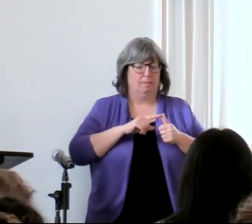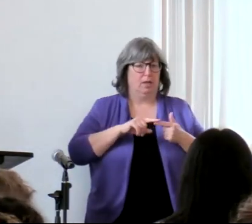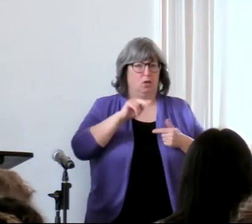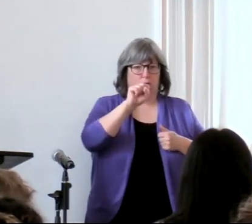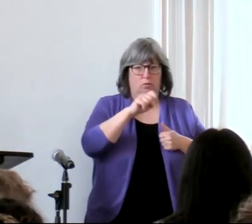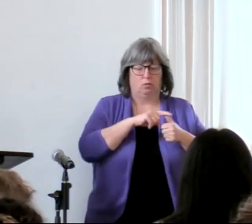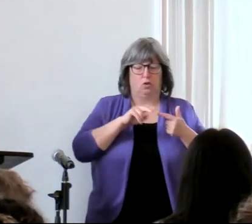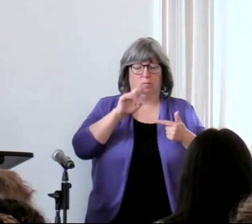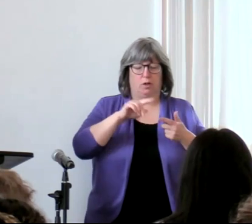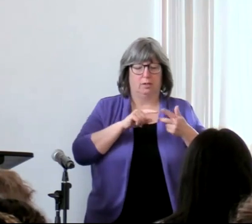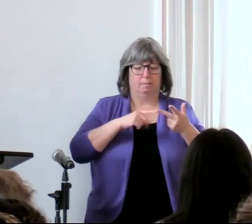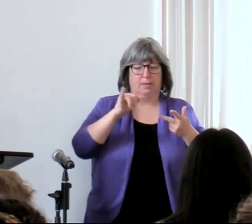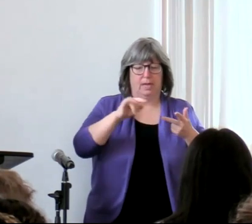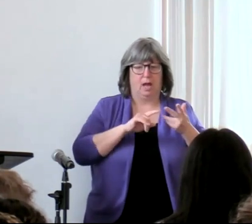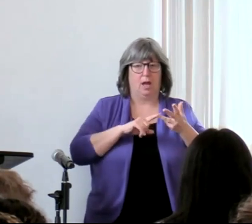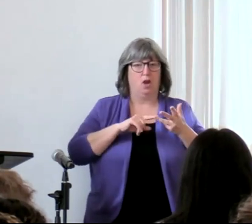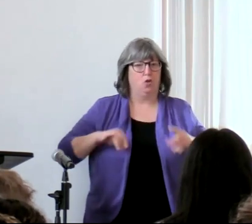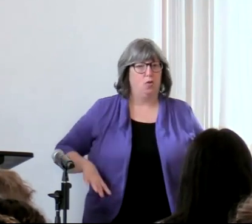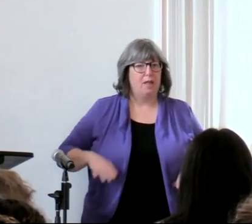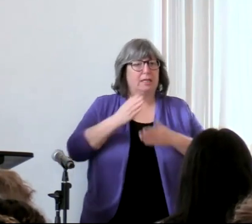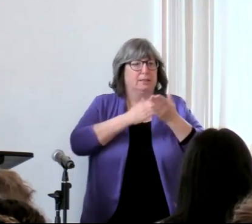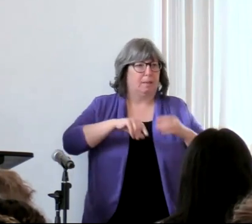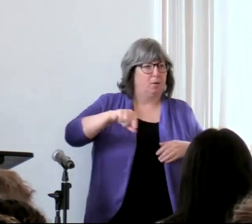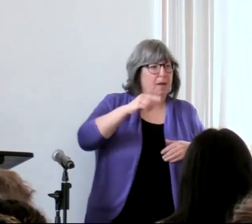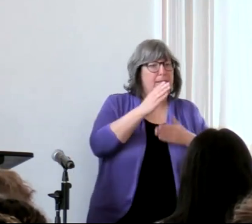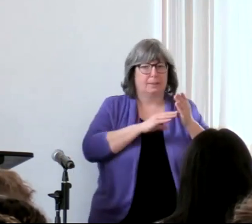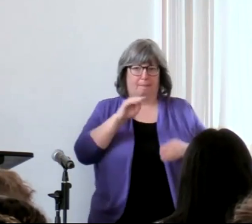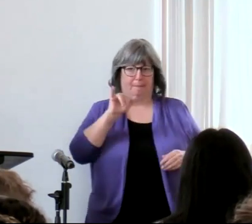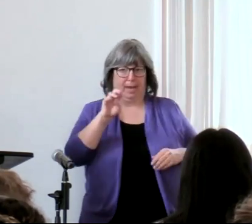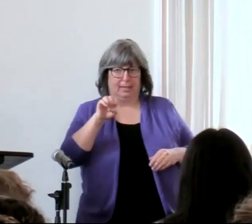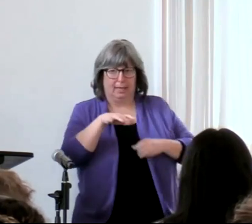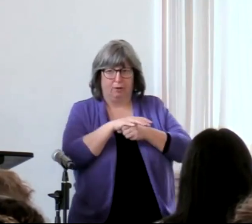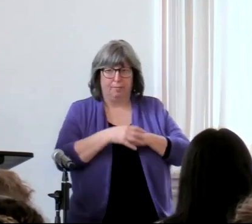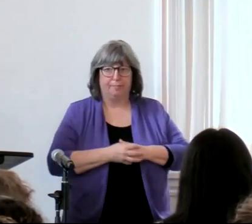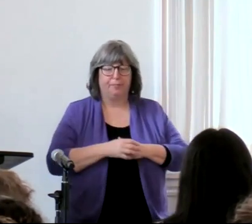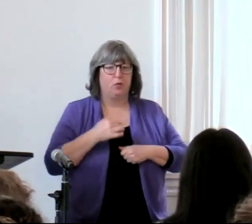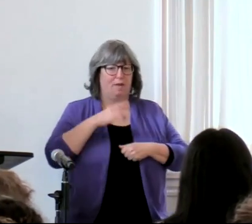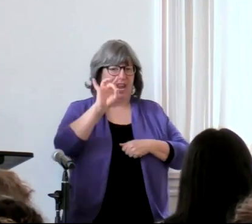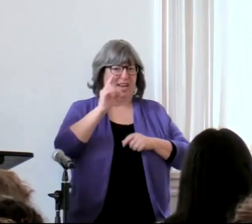Prince Edward Island, Newfoundland, parts of Quebec and Maine. In Mi’kma’ki, we have 8 districts,